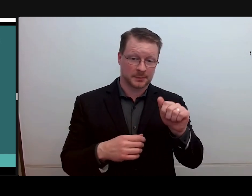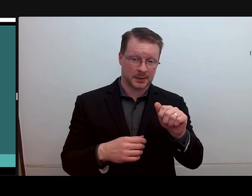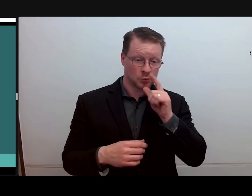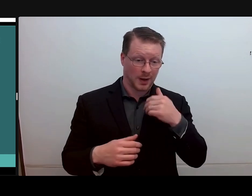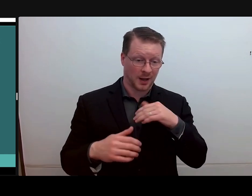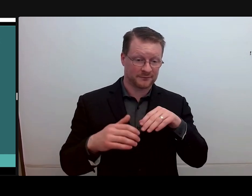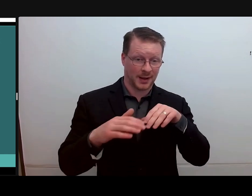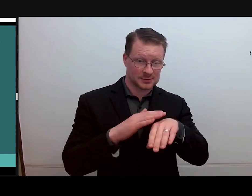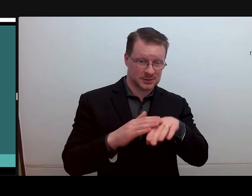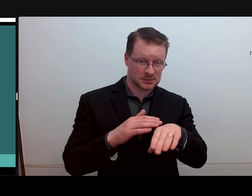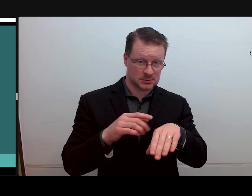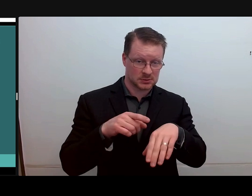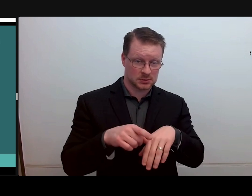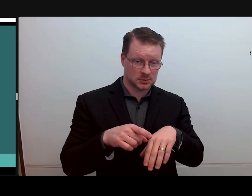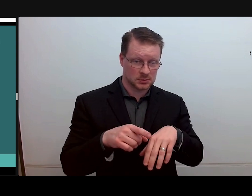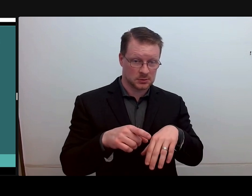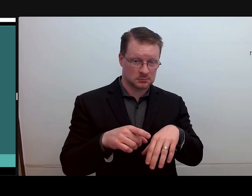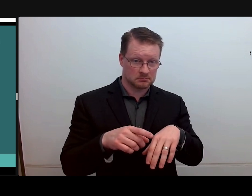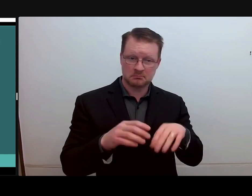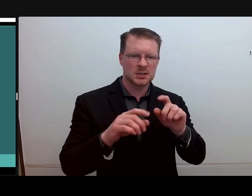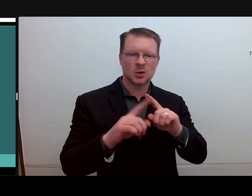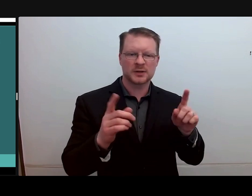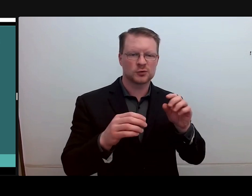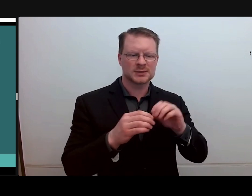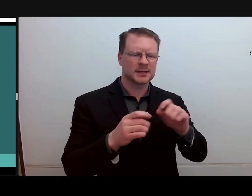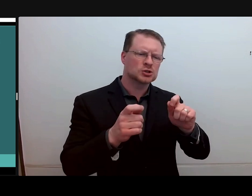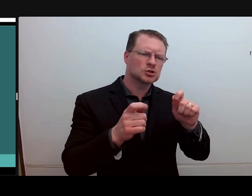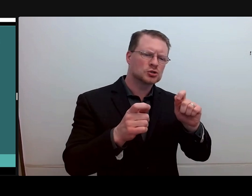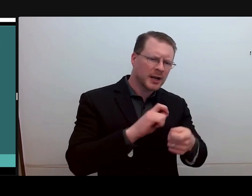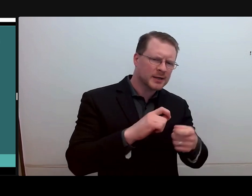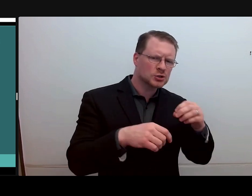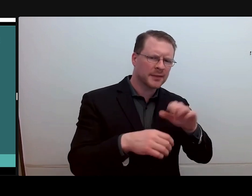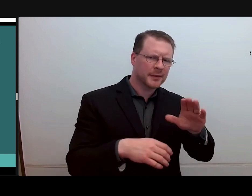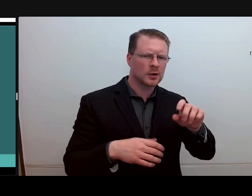If we look at residents with disabilities who have access,